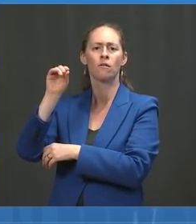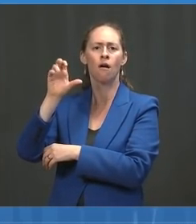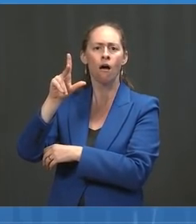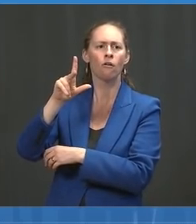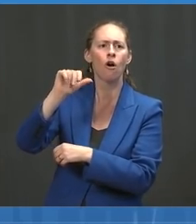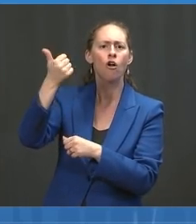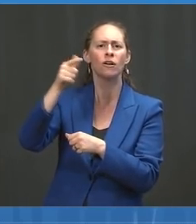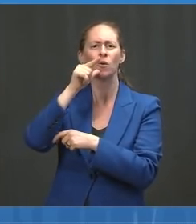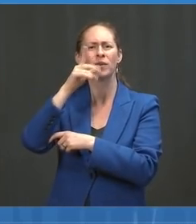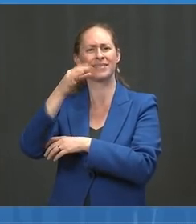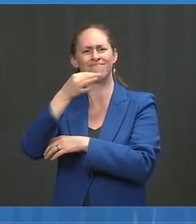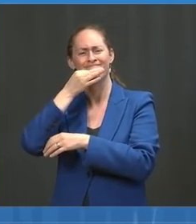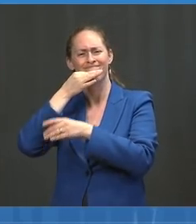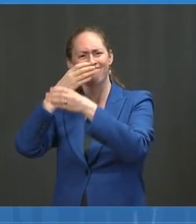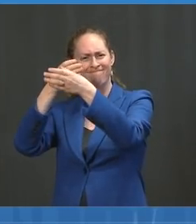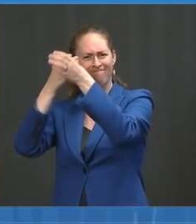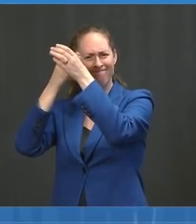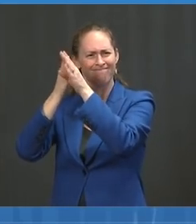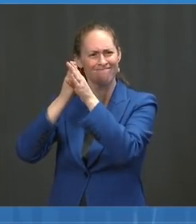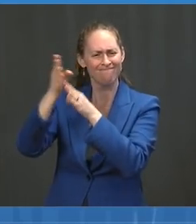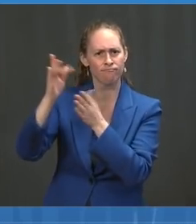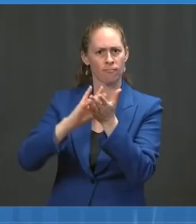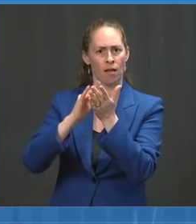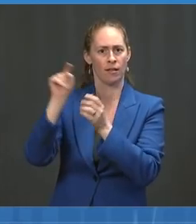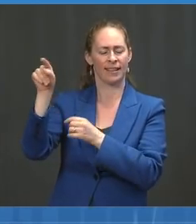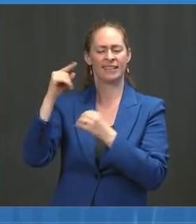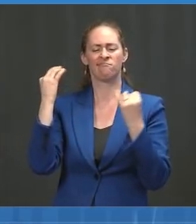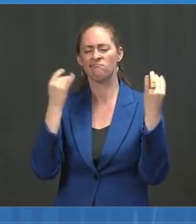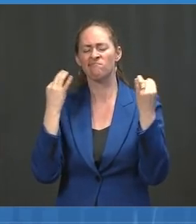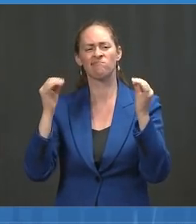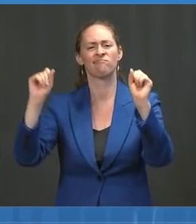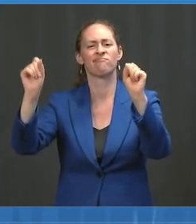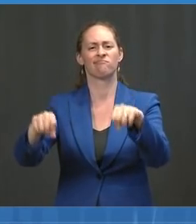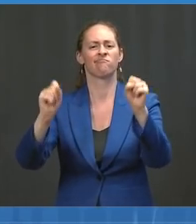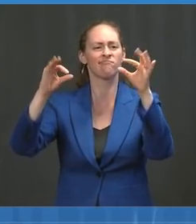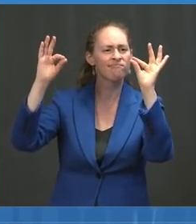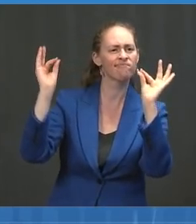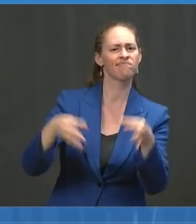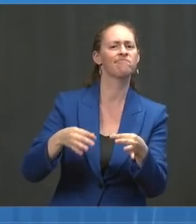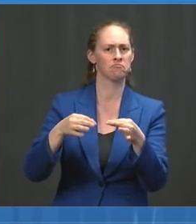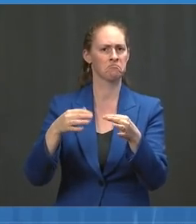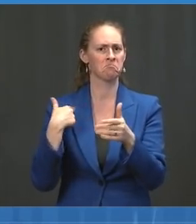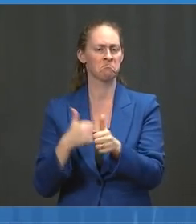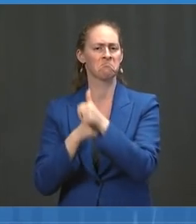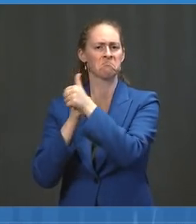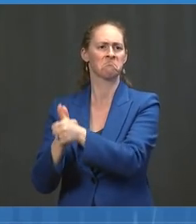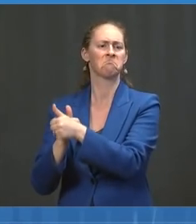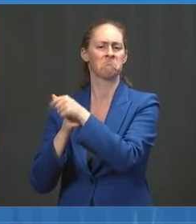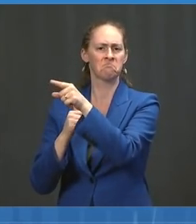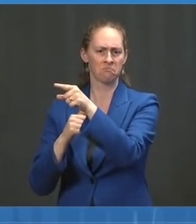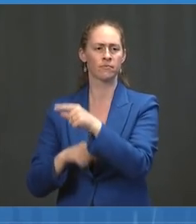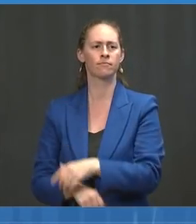who drove in this decision making. So, we can preserve integrity of process while still being transparent with the public,